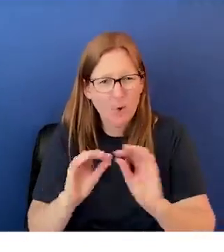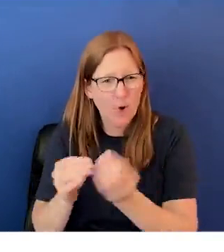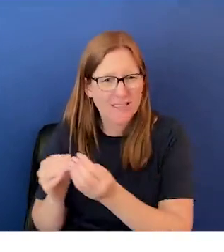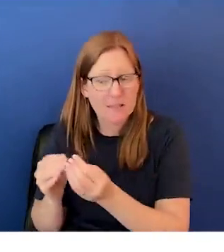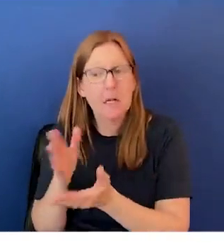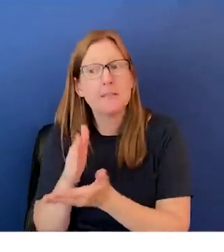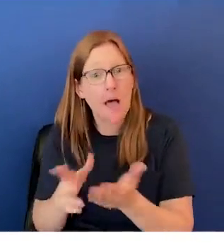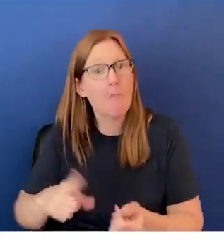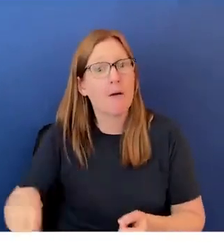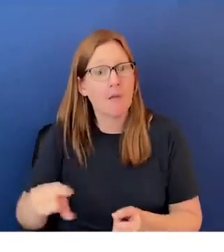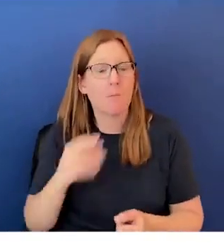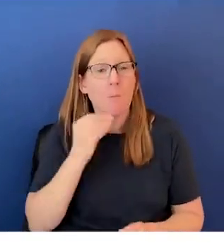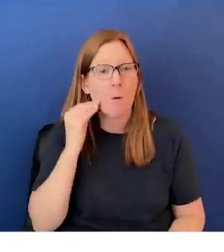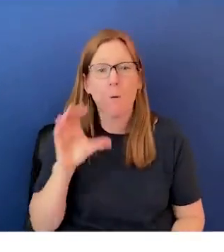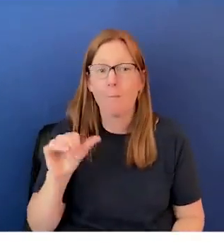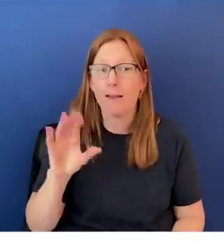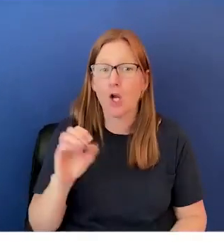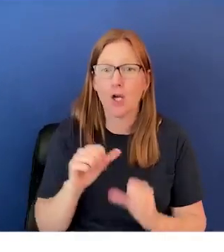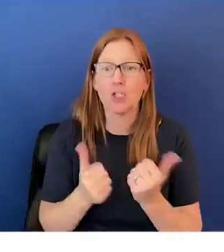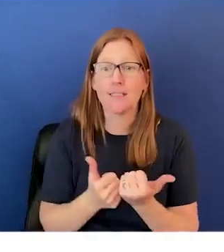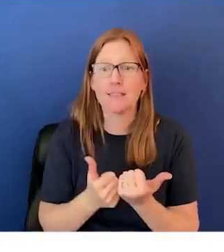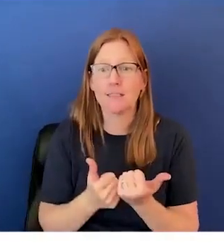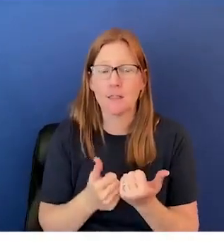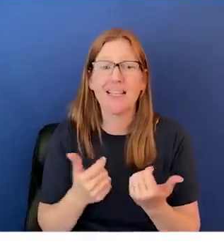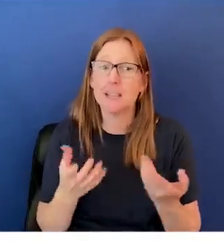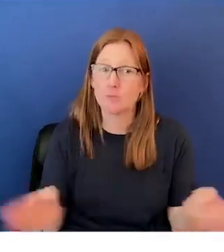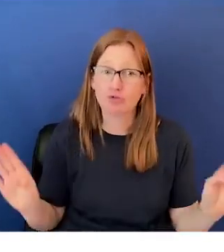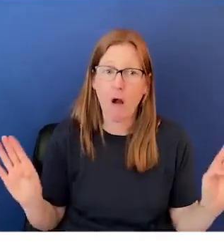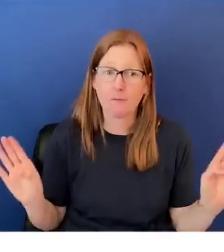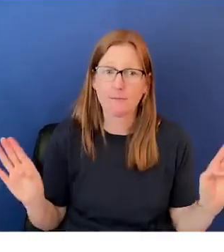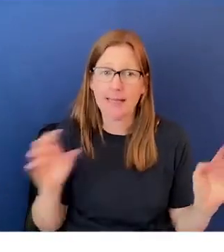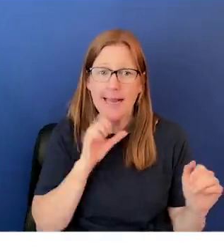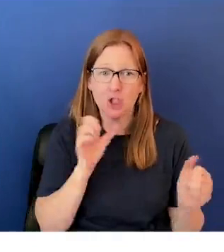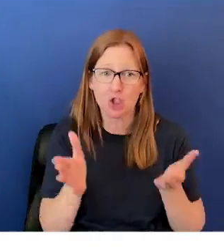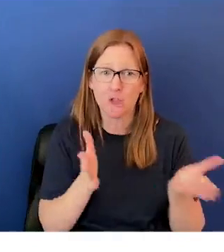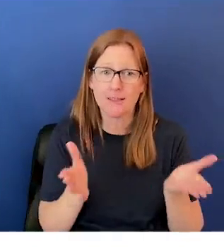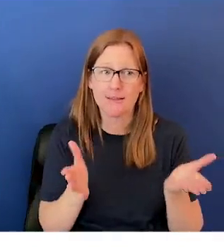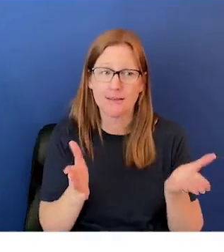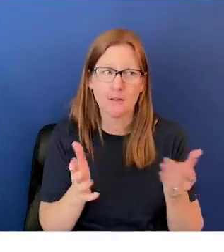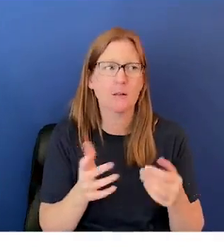So, the aging services network is quite broad, and, in addition to the Centers for Independent Living,